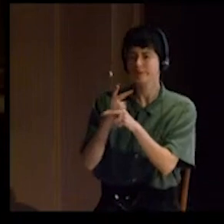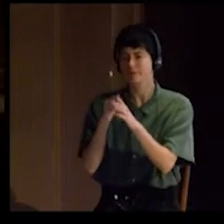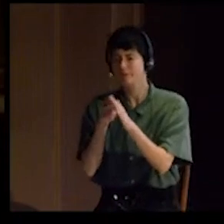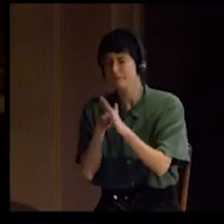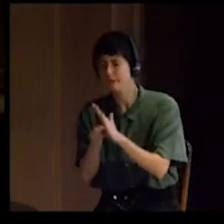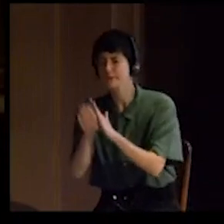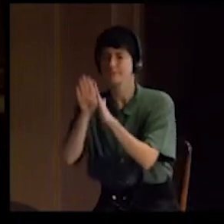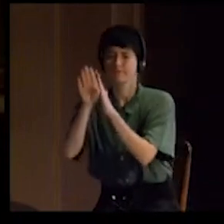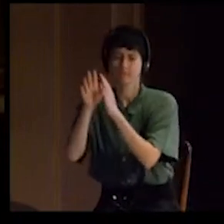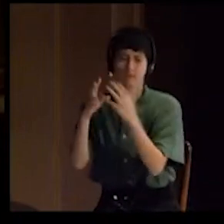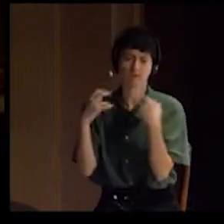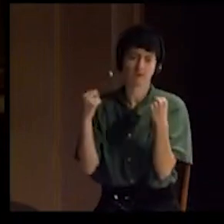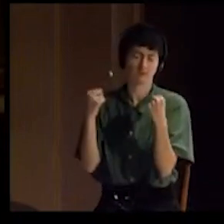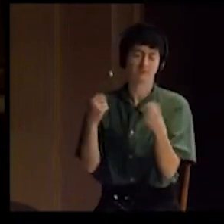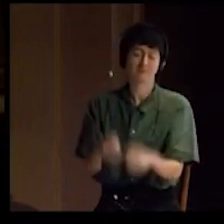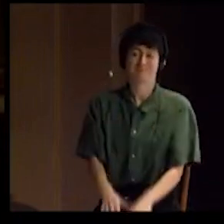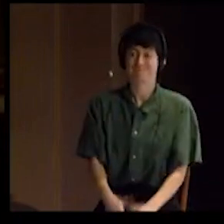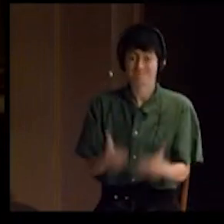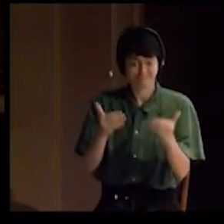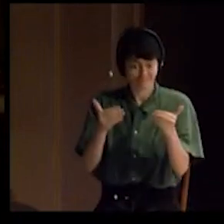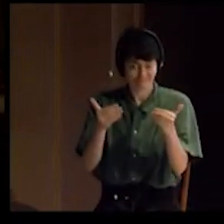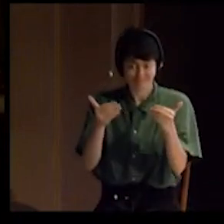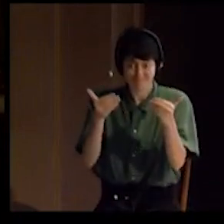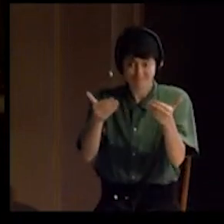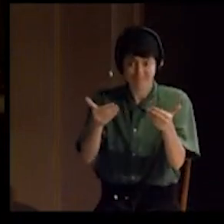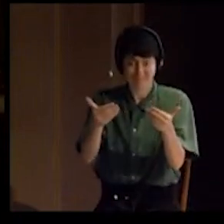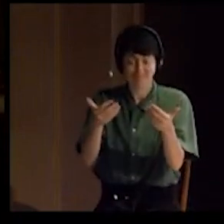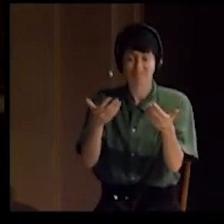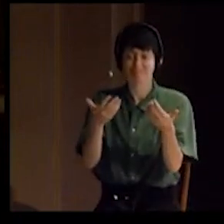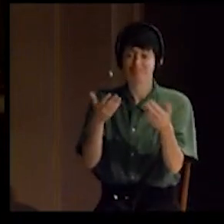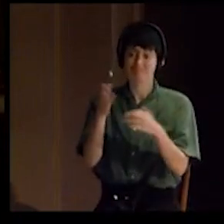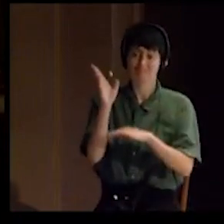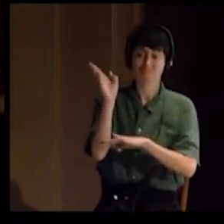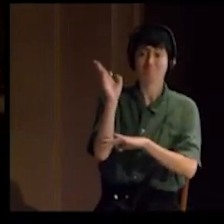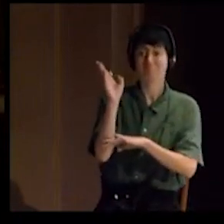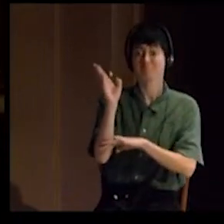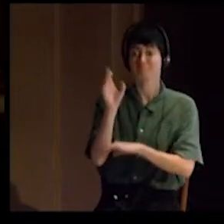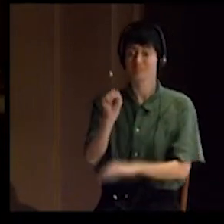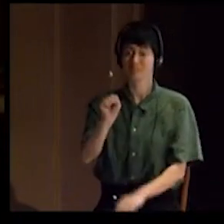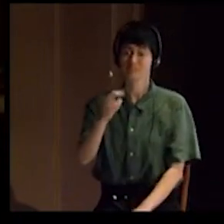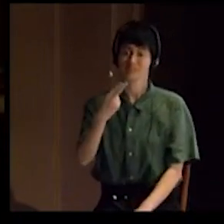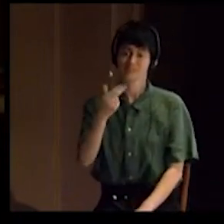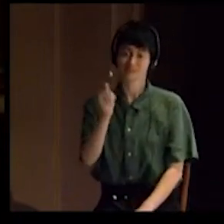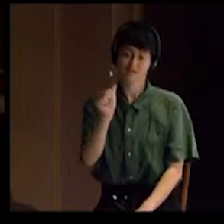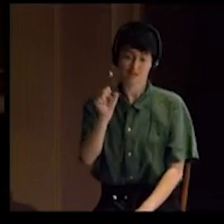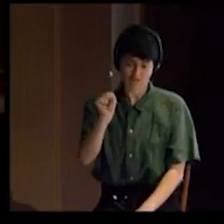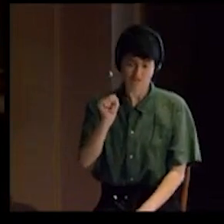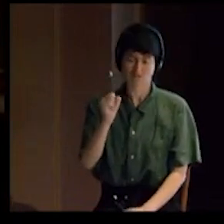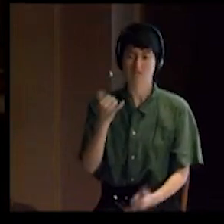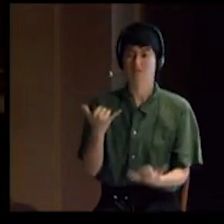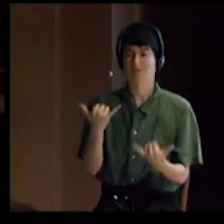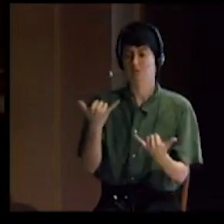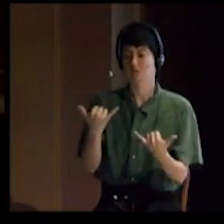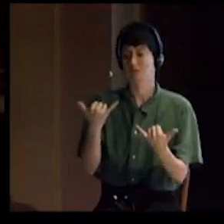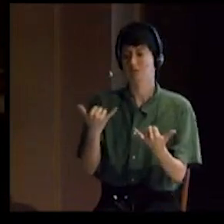Sahas is currently the program director of avian ecology at the Archbold Biological Station.